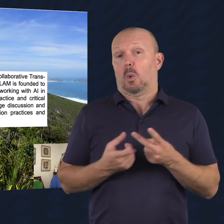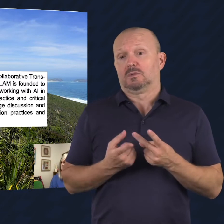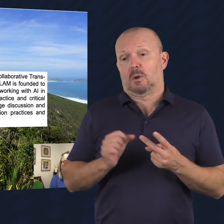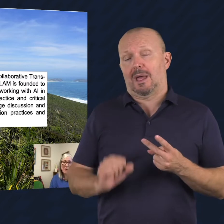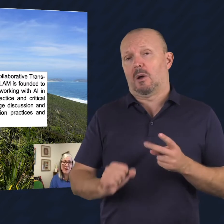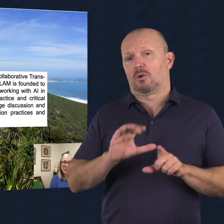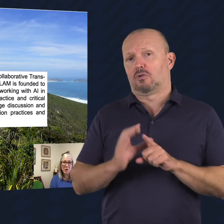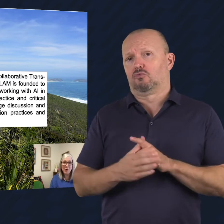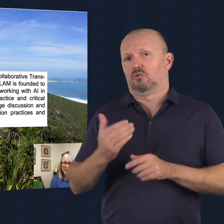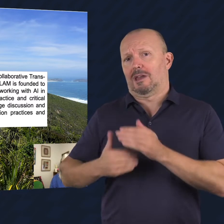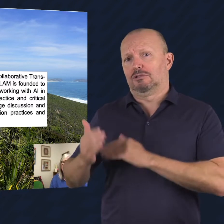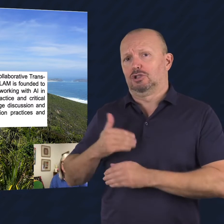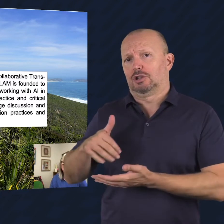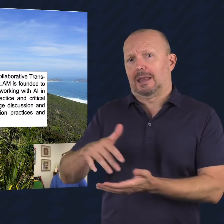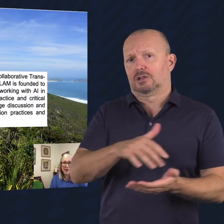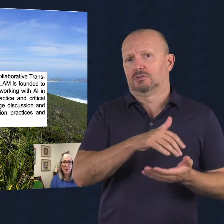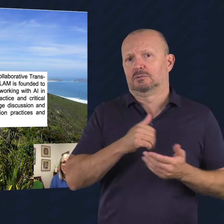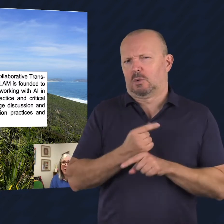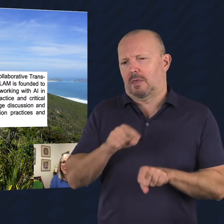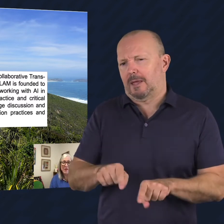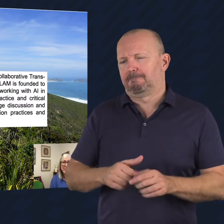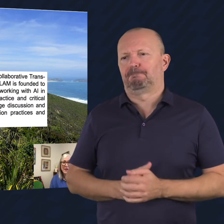and also about the cultural heritage collections that we work with.